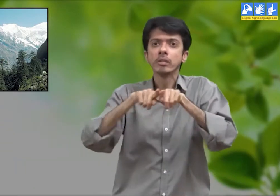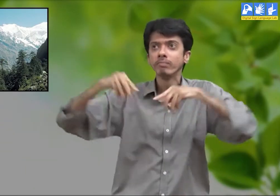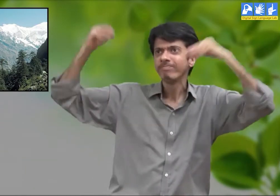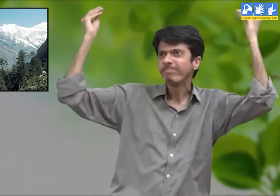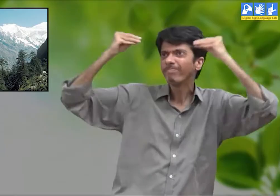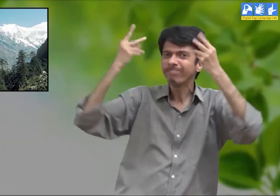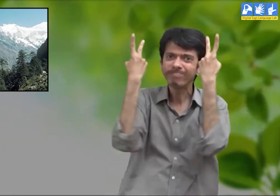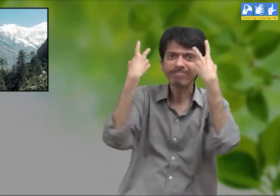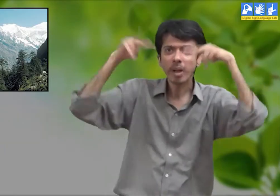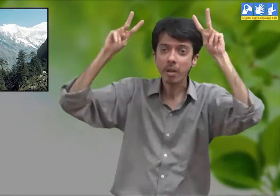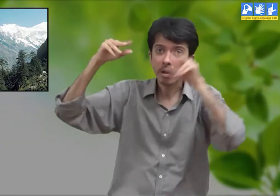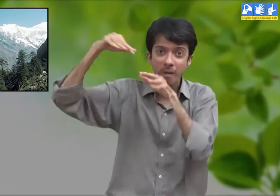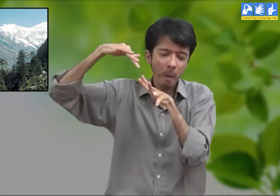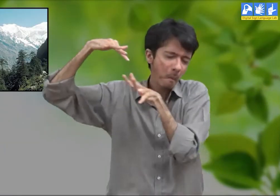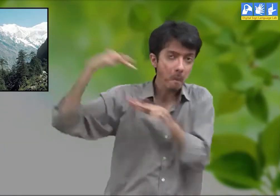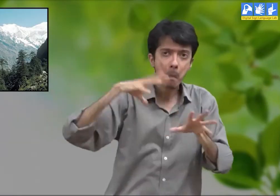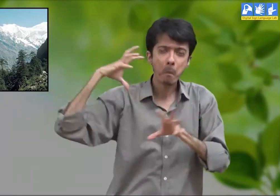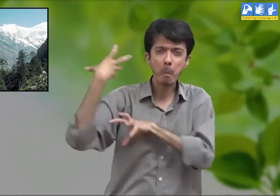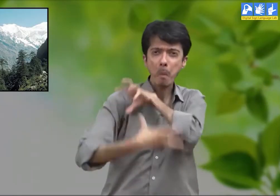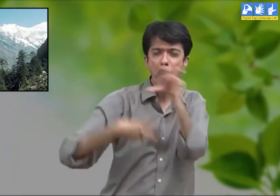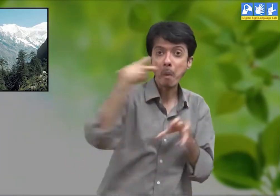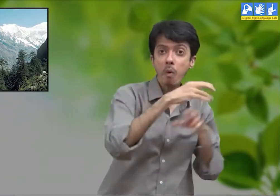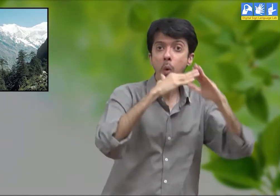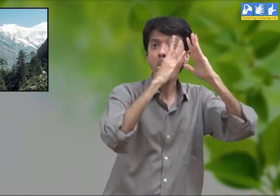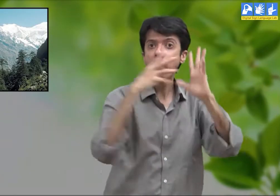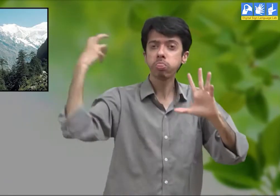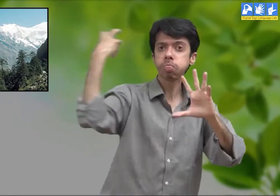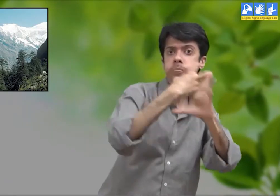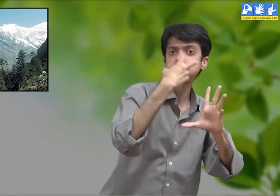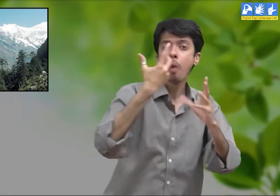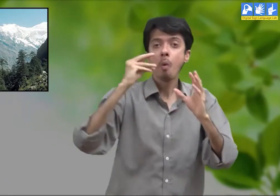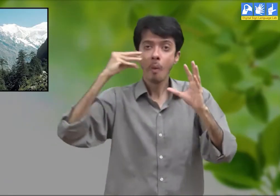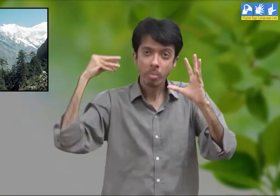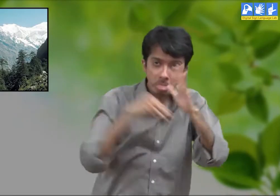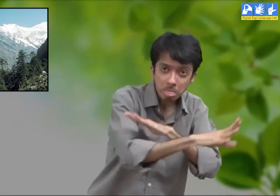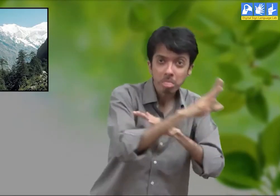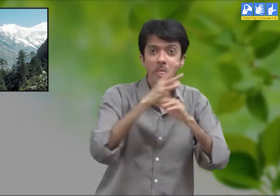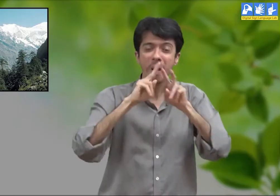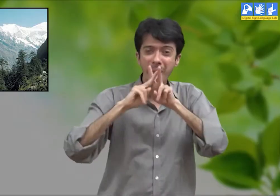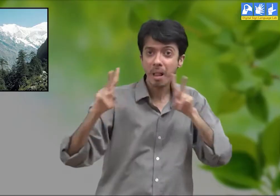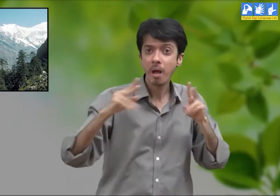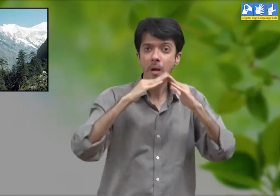For example, during heavy rainfall soil erosion and landslides will occur.